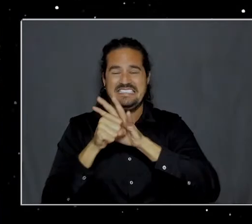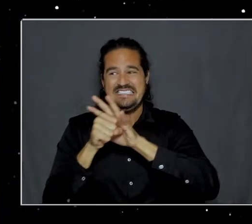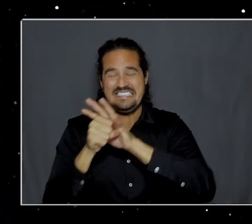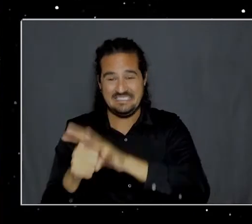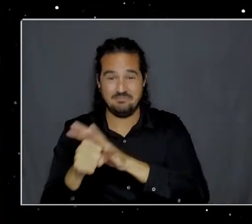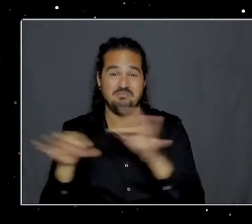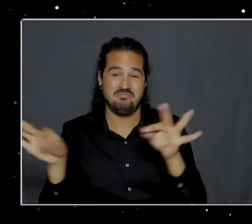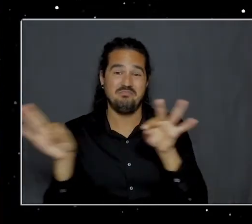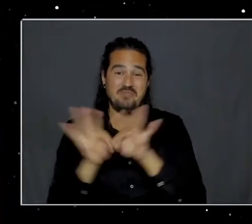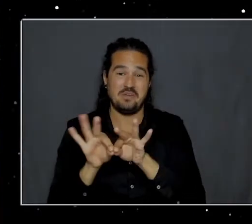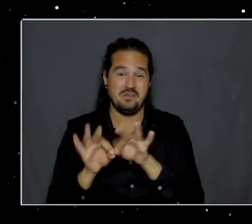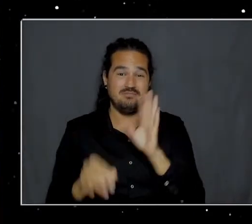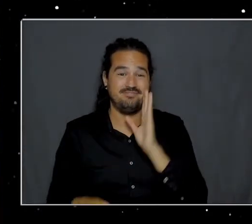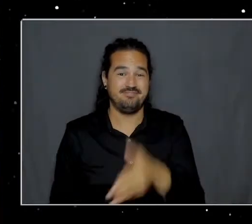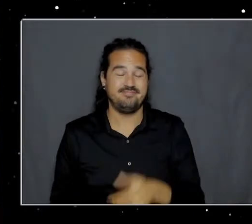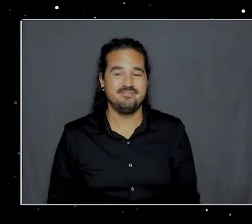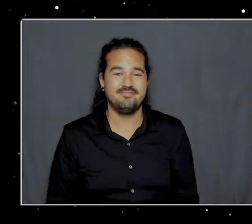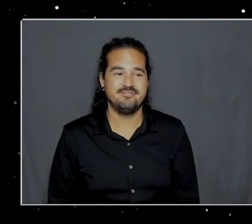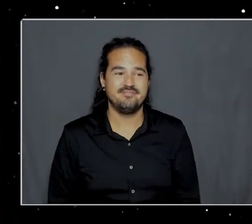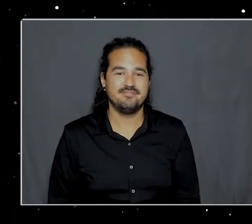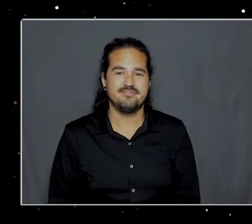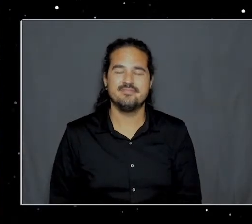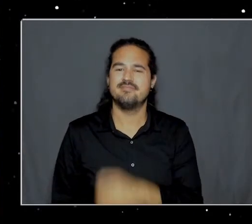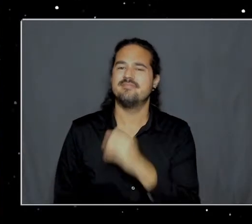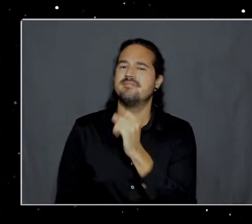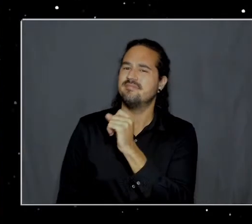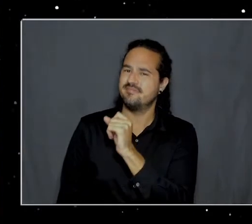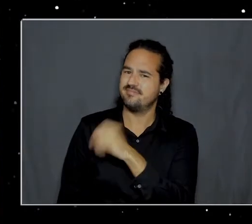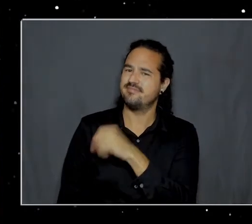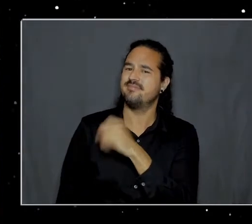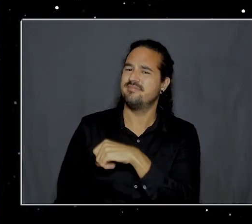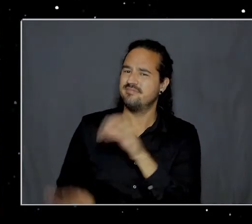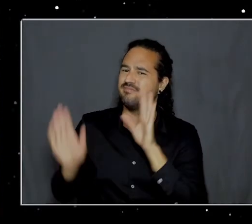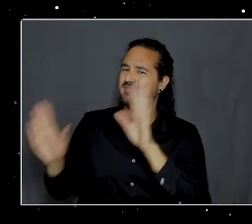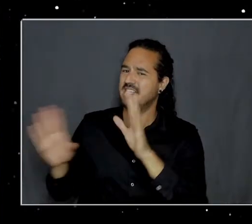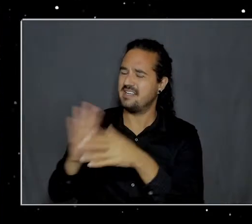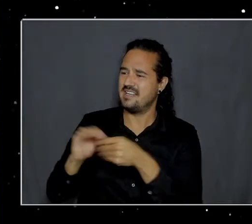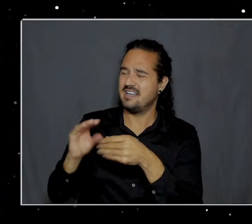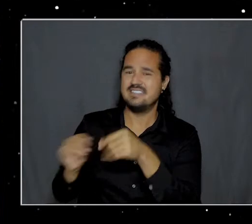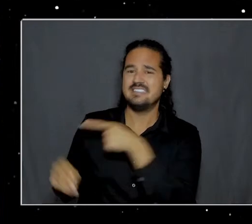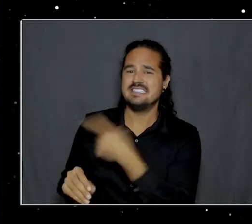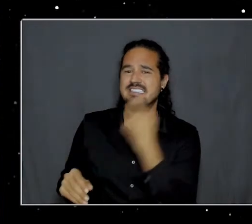MICHELE STORMS: THOSE ARE GREAT EXAMPLES. AND EARLIER, YOU REFERRED TO